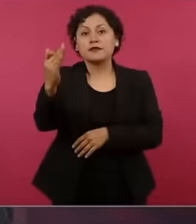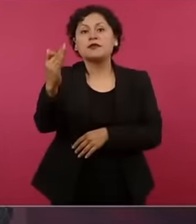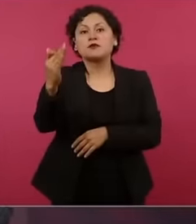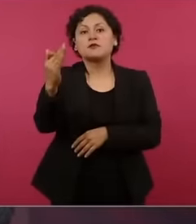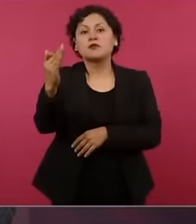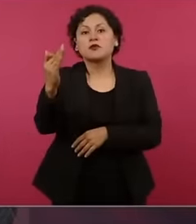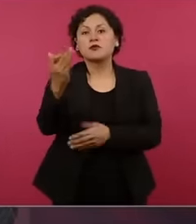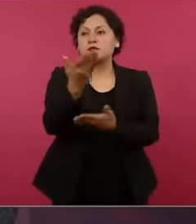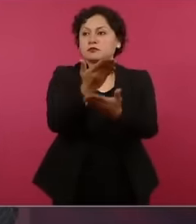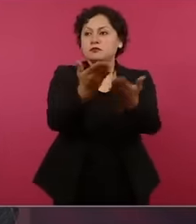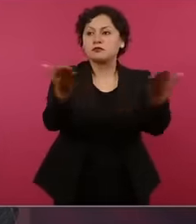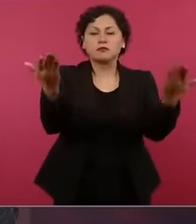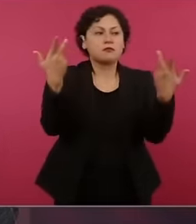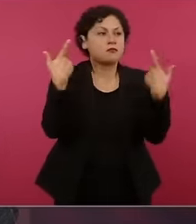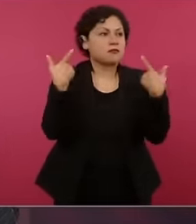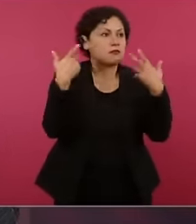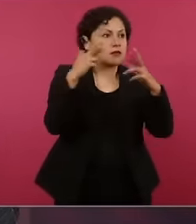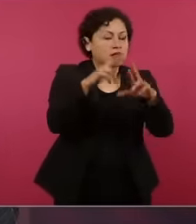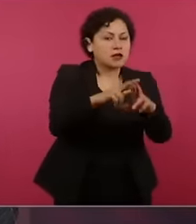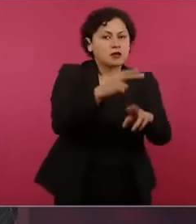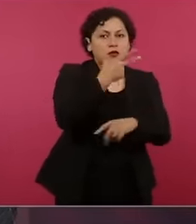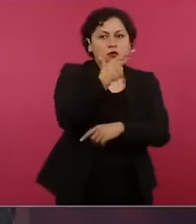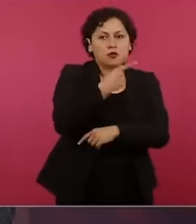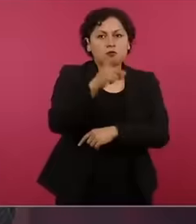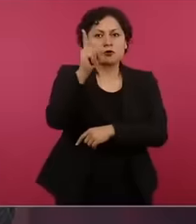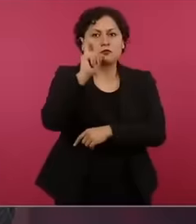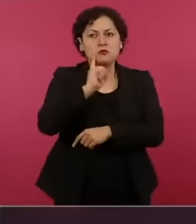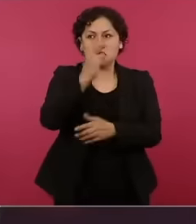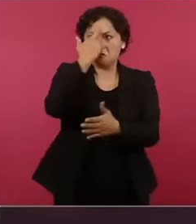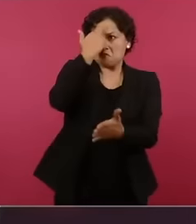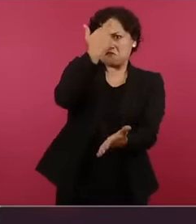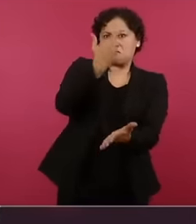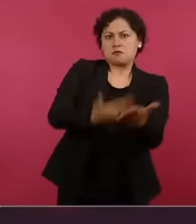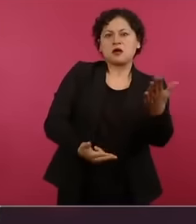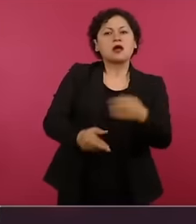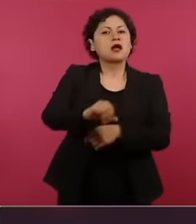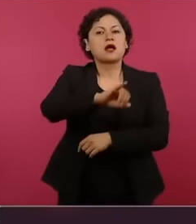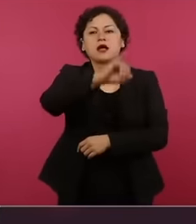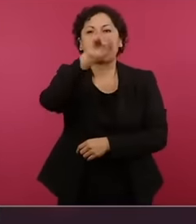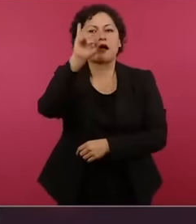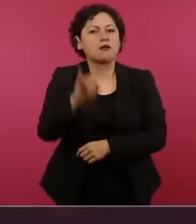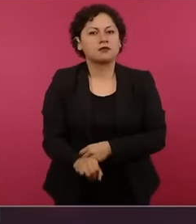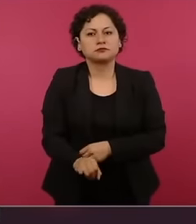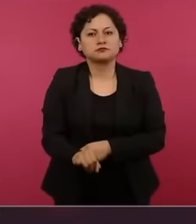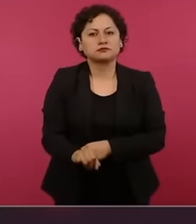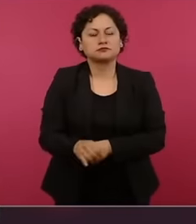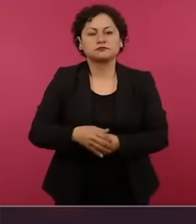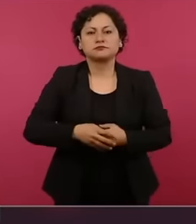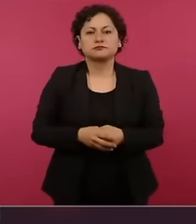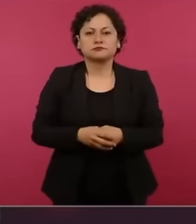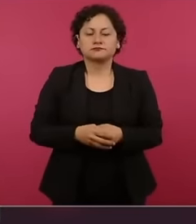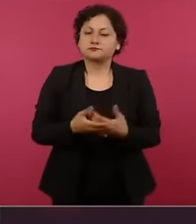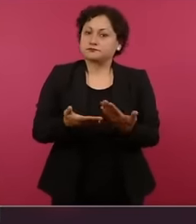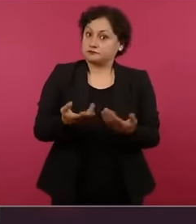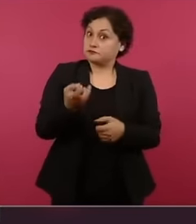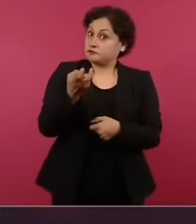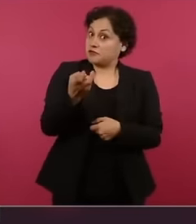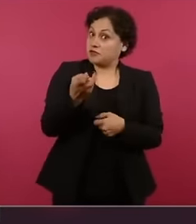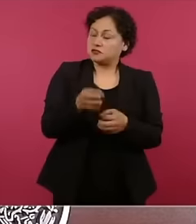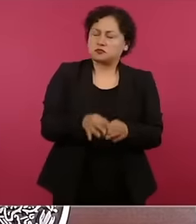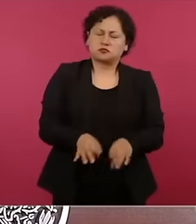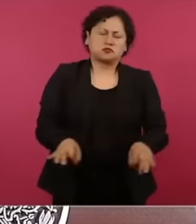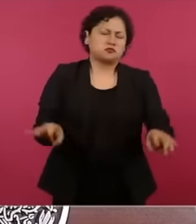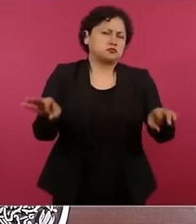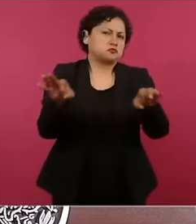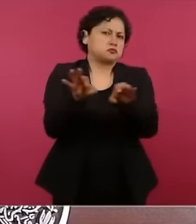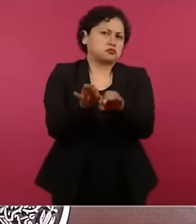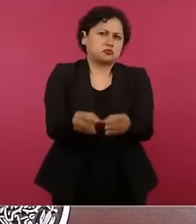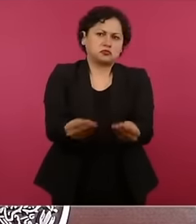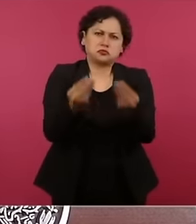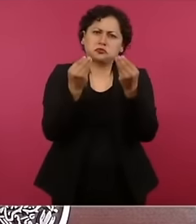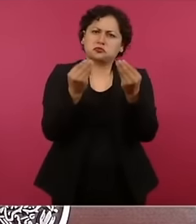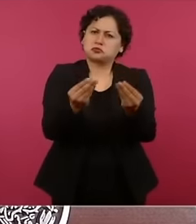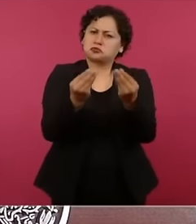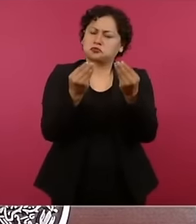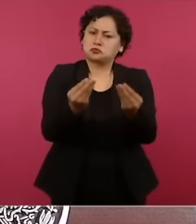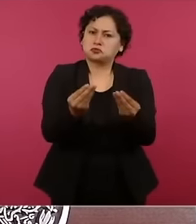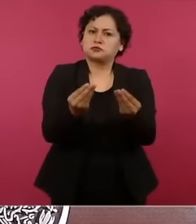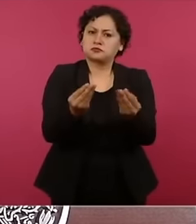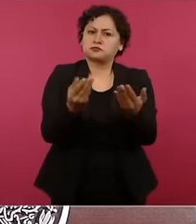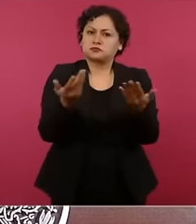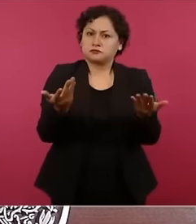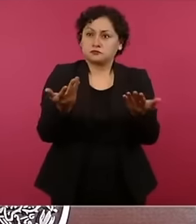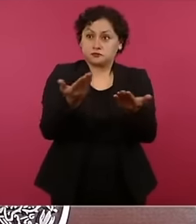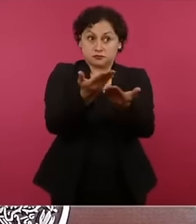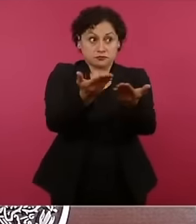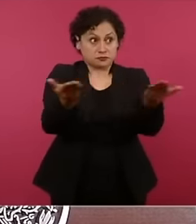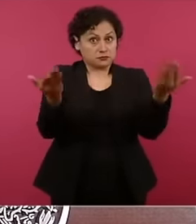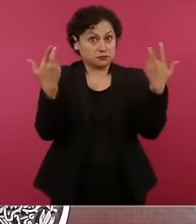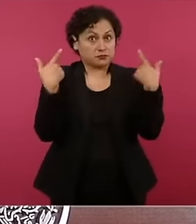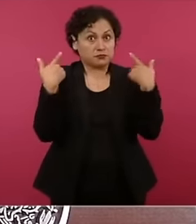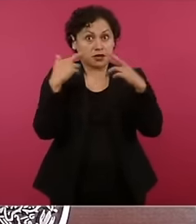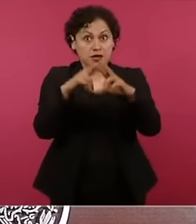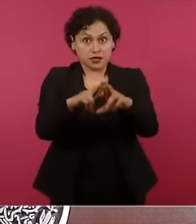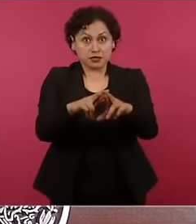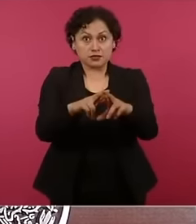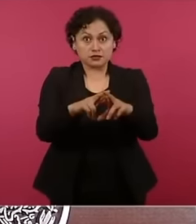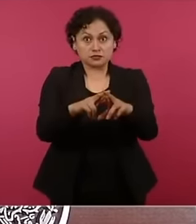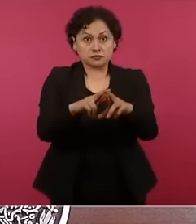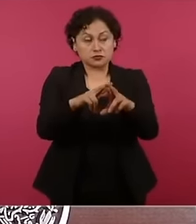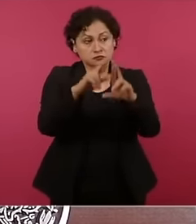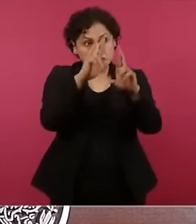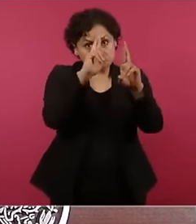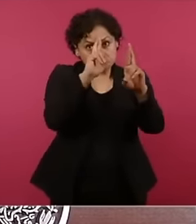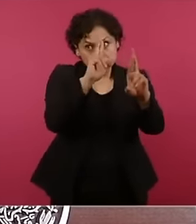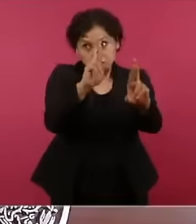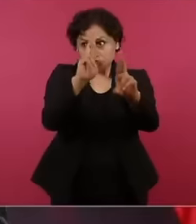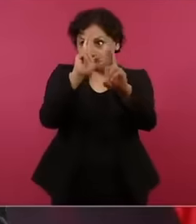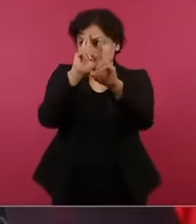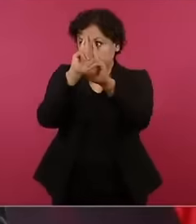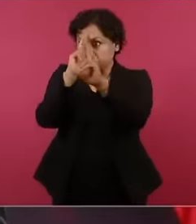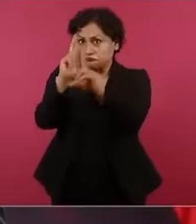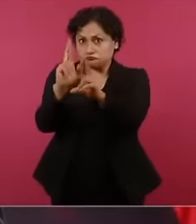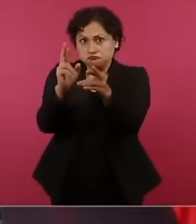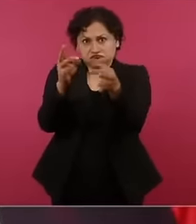teachers. And teachers, that has been the first thing, the dignified treatment that they deserve and that they have earned with their